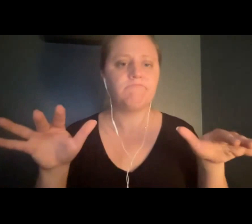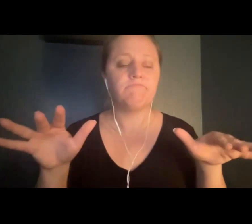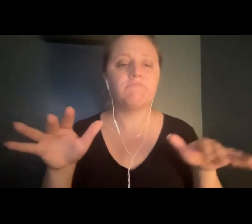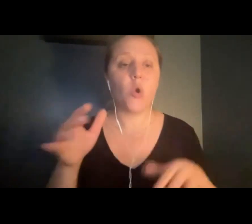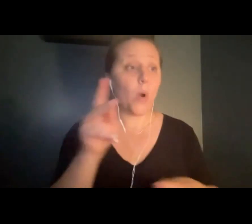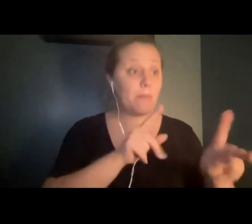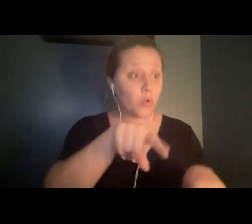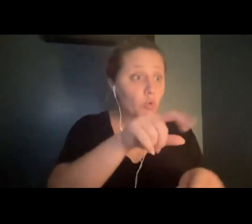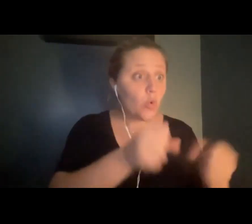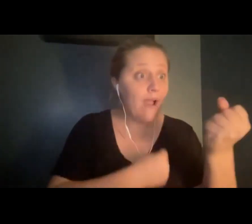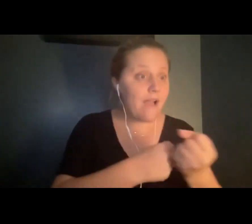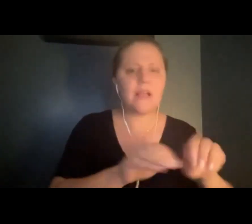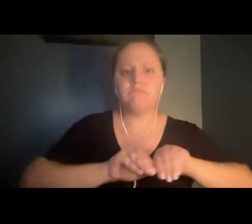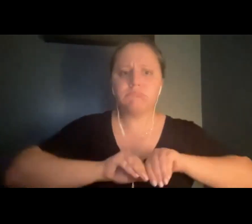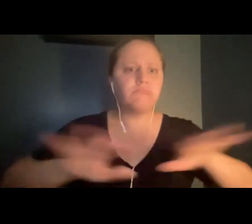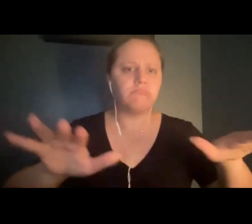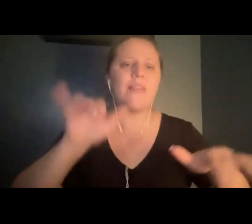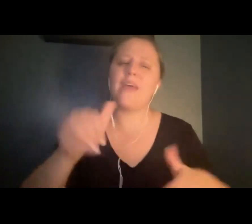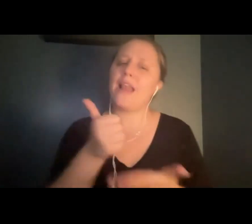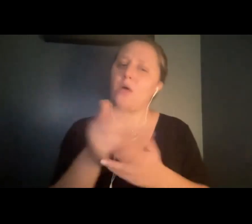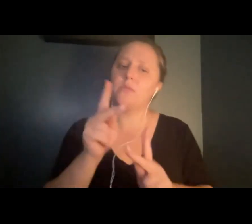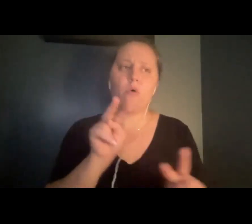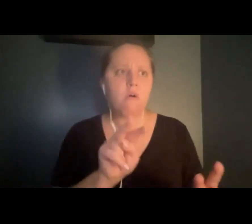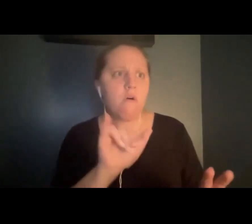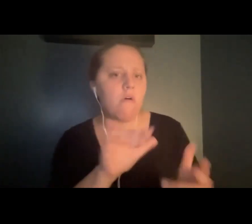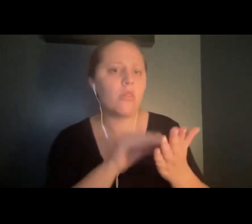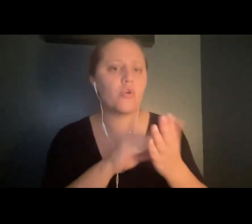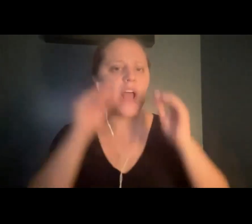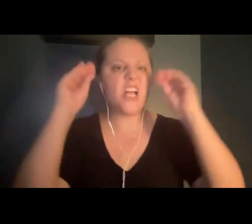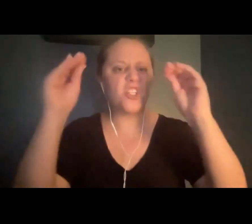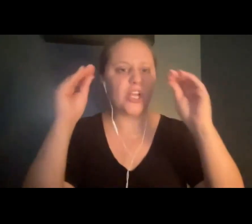that helps with education. The last two points, my last, the